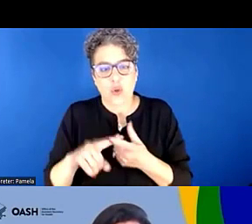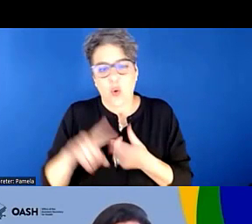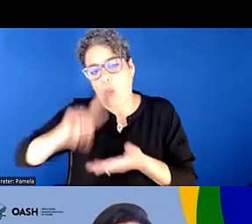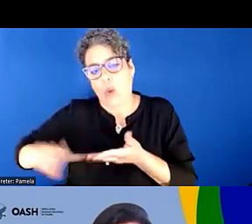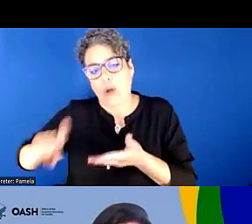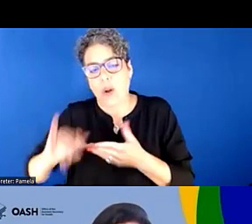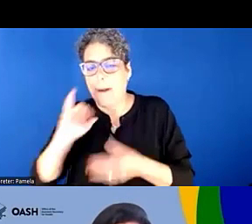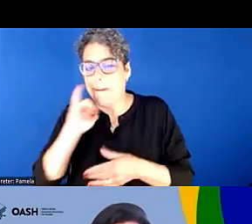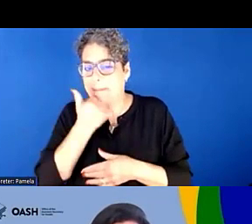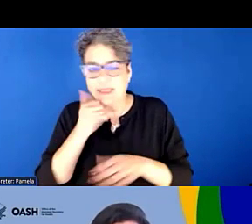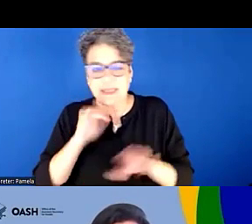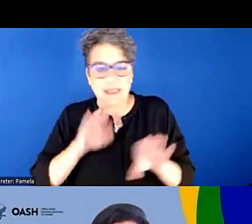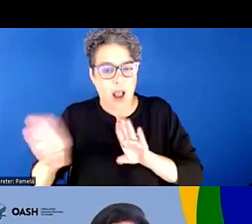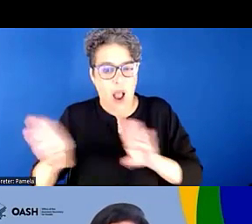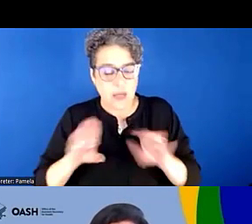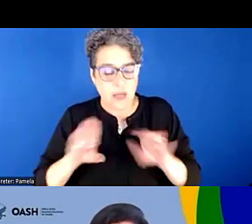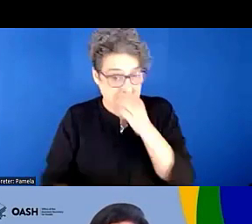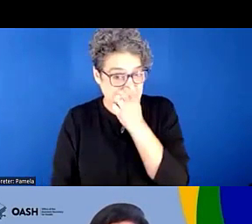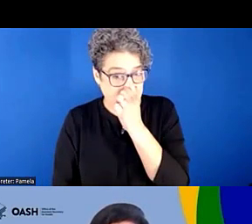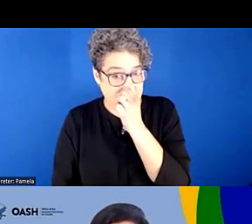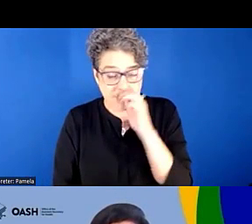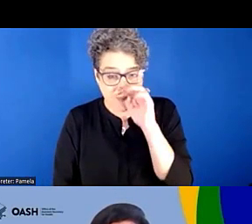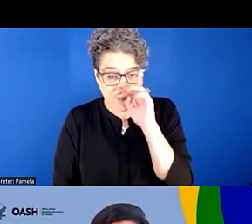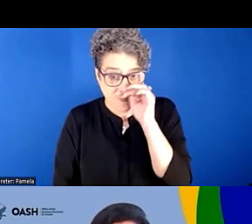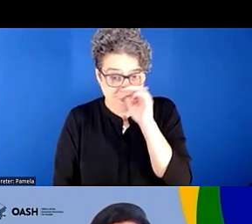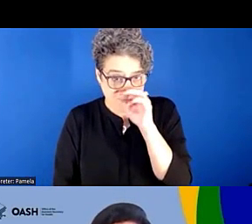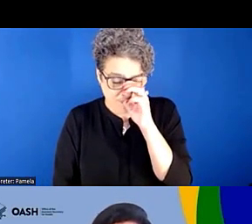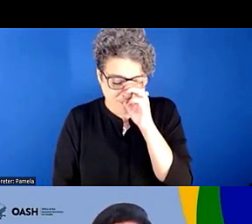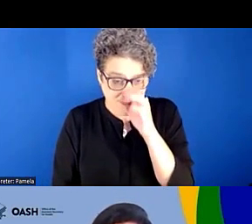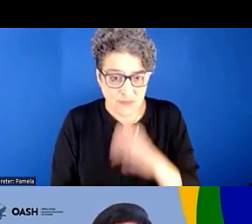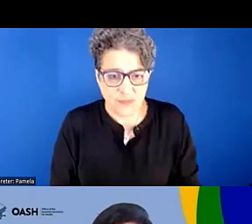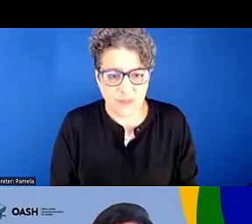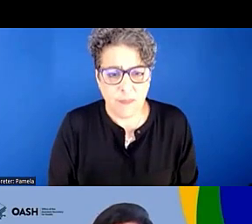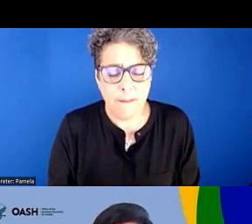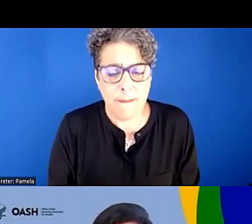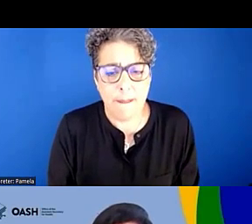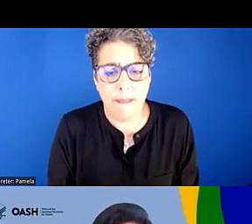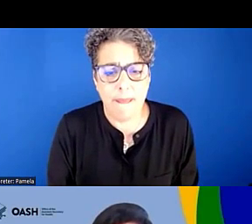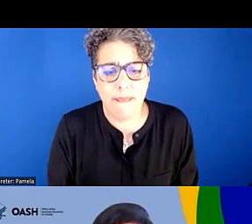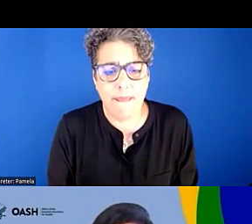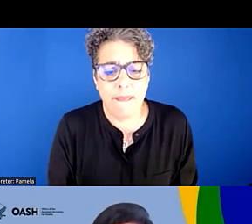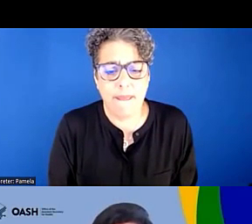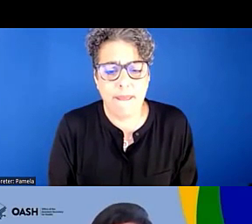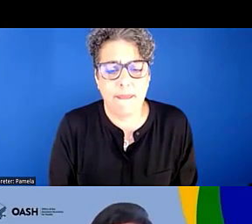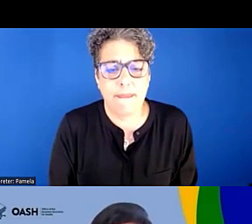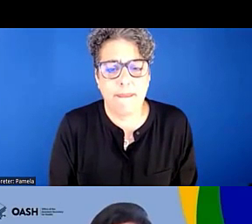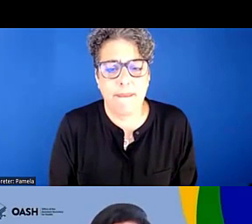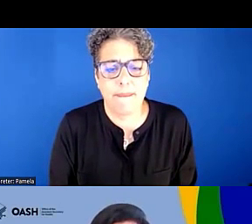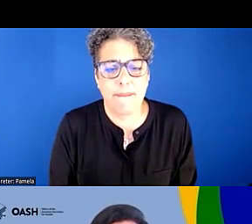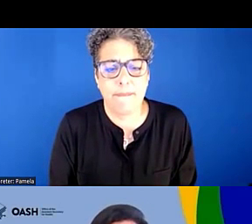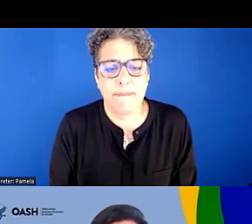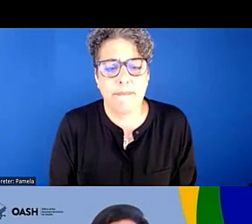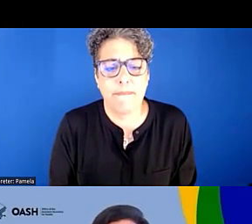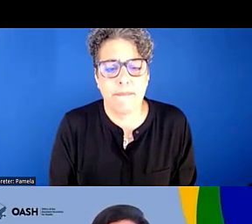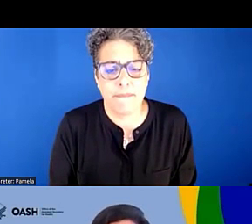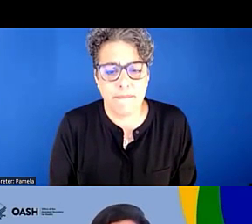If this is kept some practices were not watched